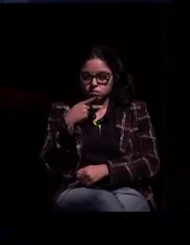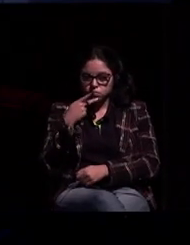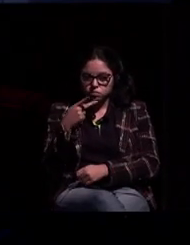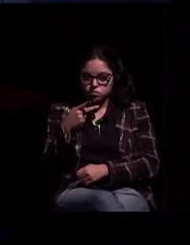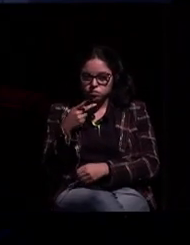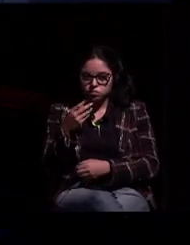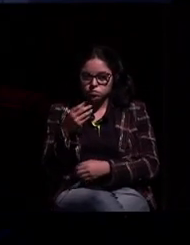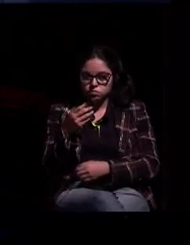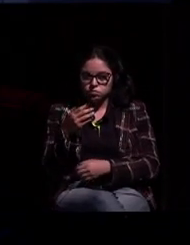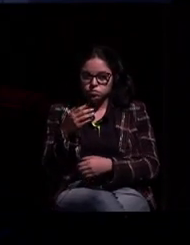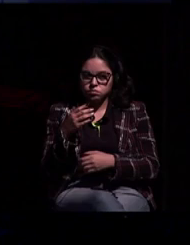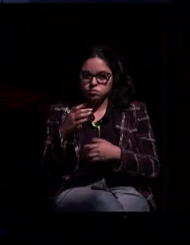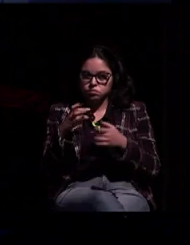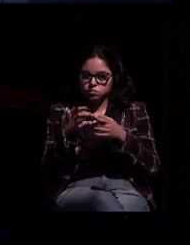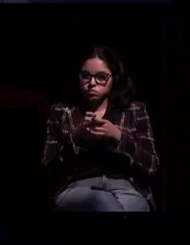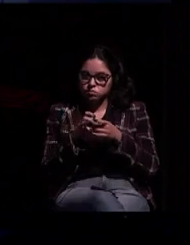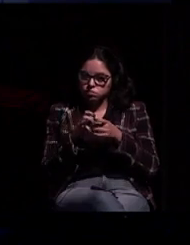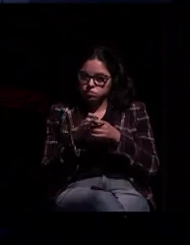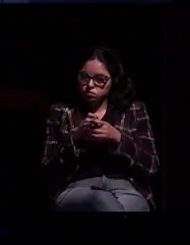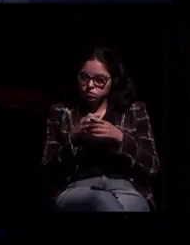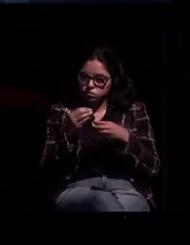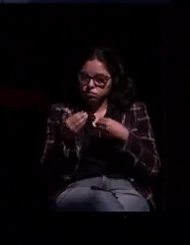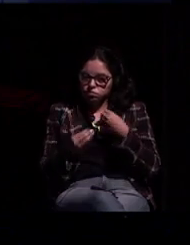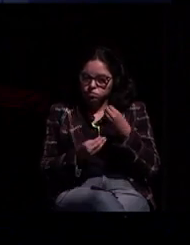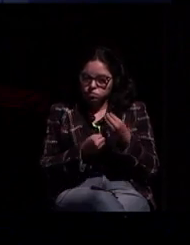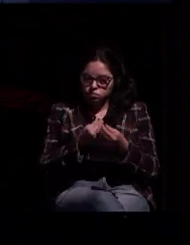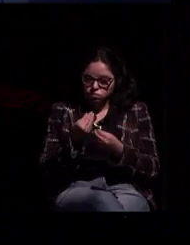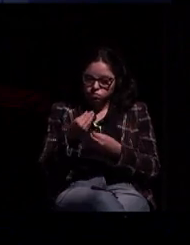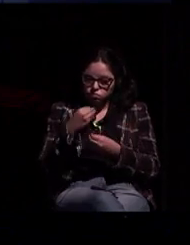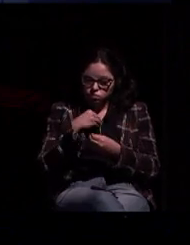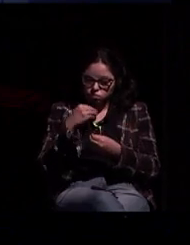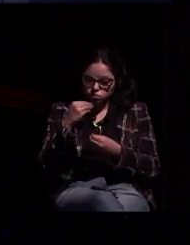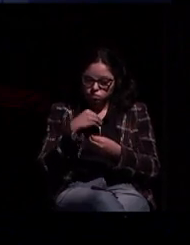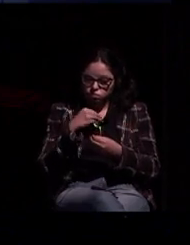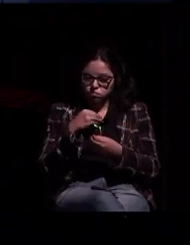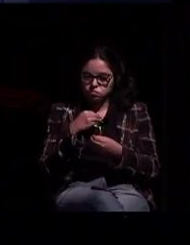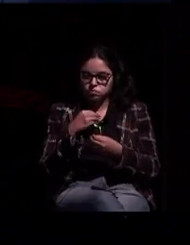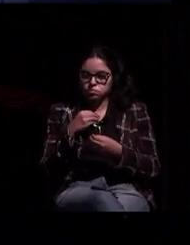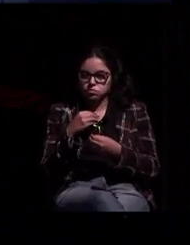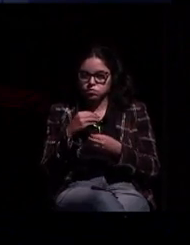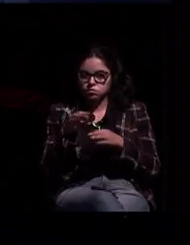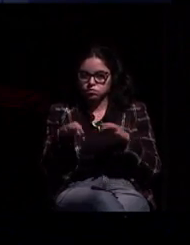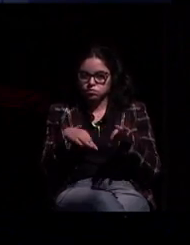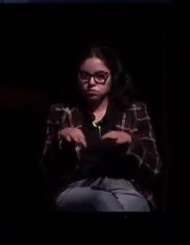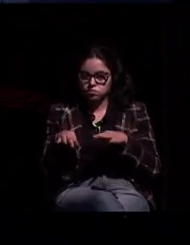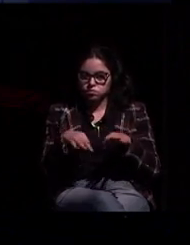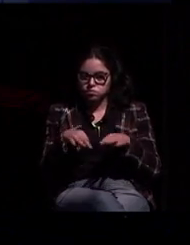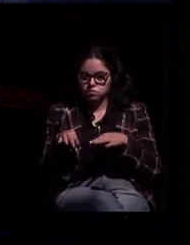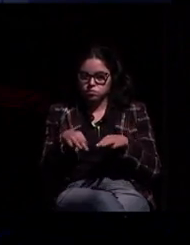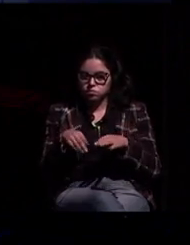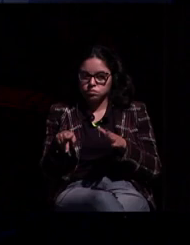weakening the capabilities of organization and defense of rights for workers of the industry.